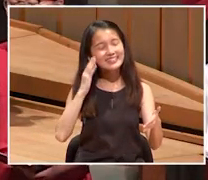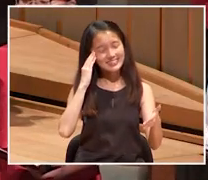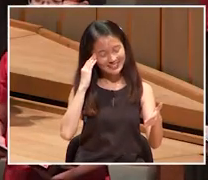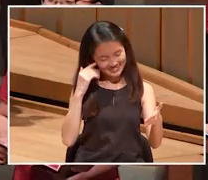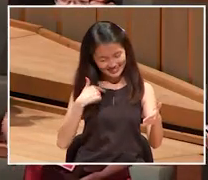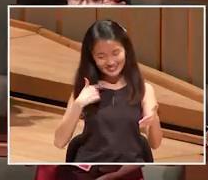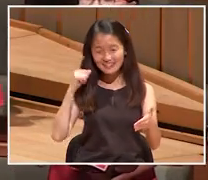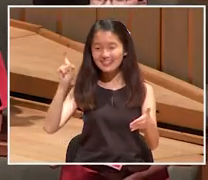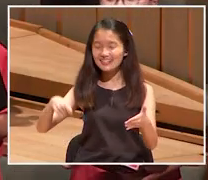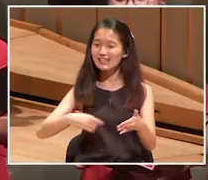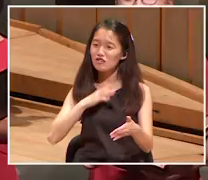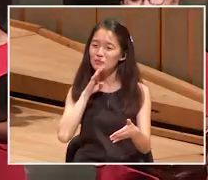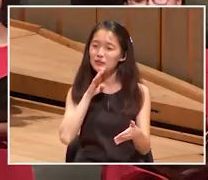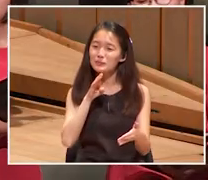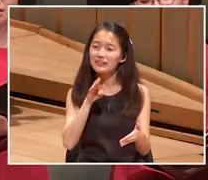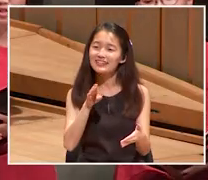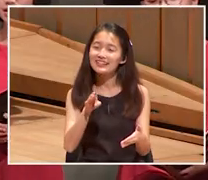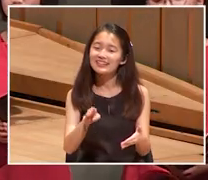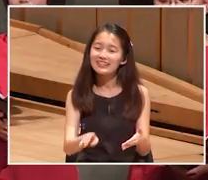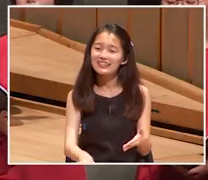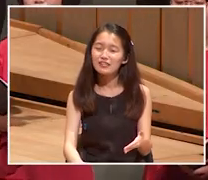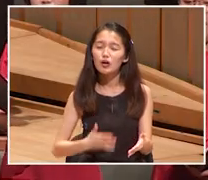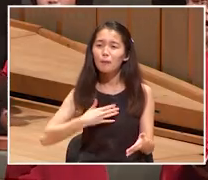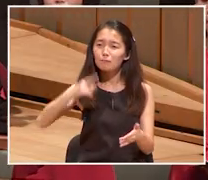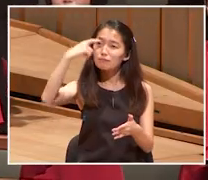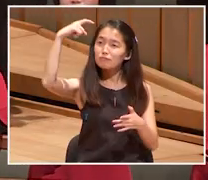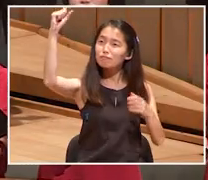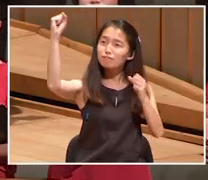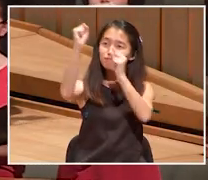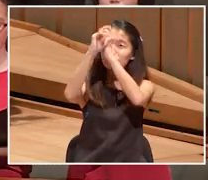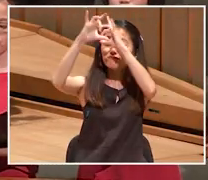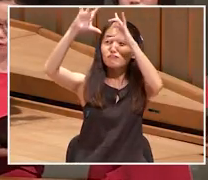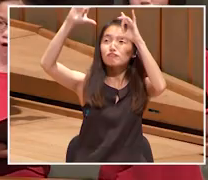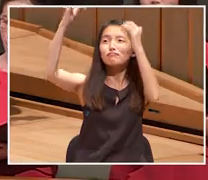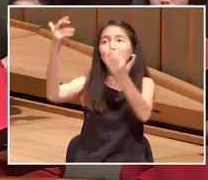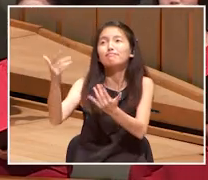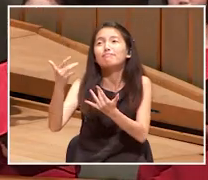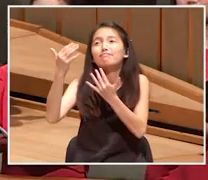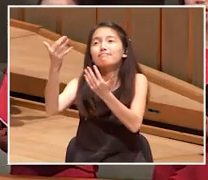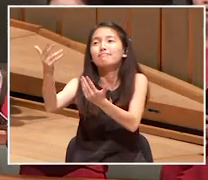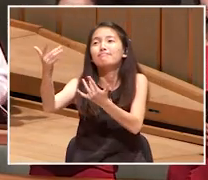Where I know I must be Where my dreams wait for me